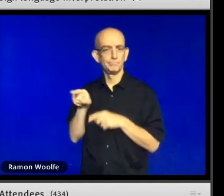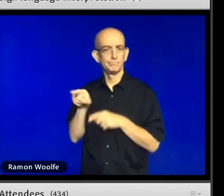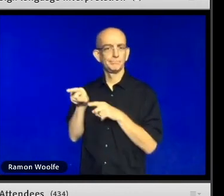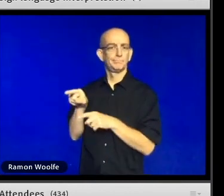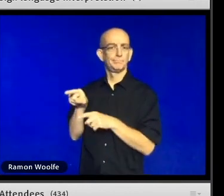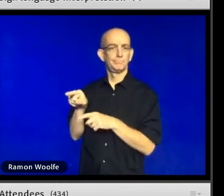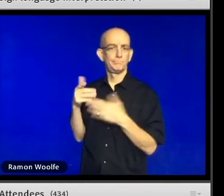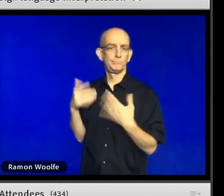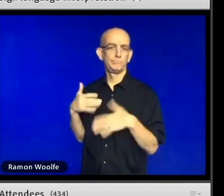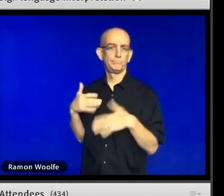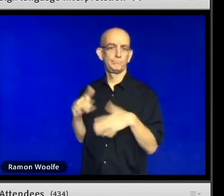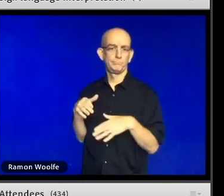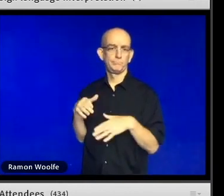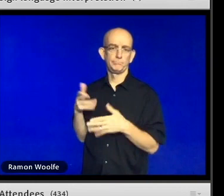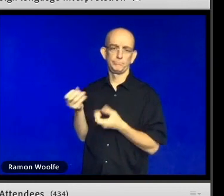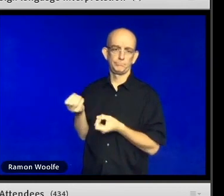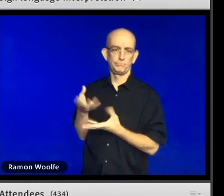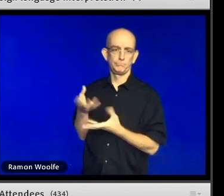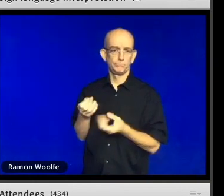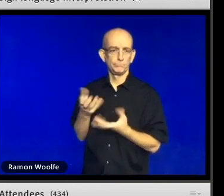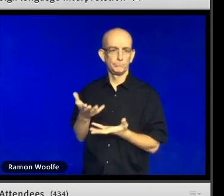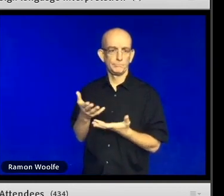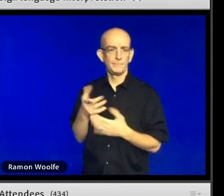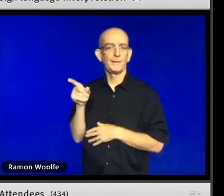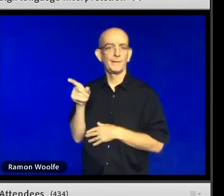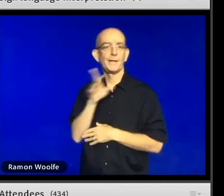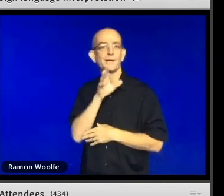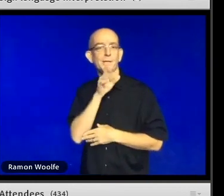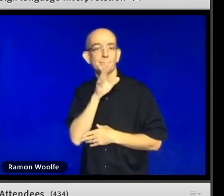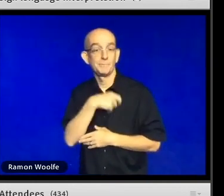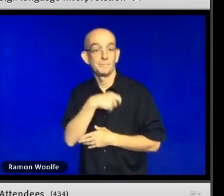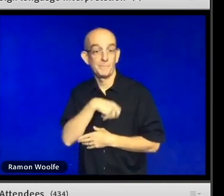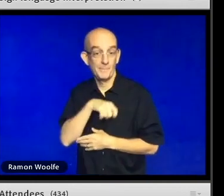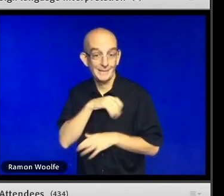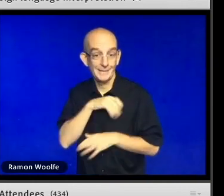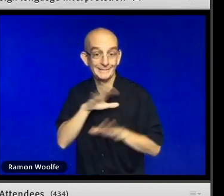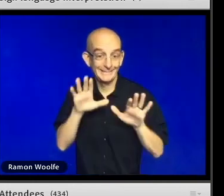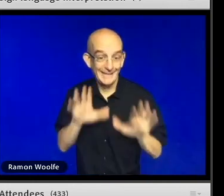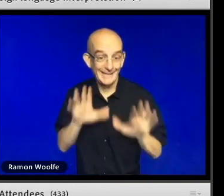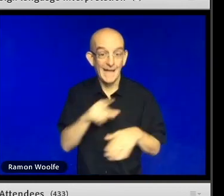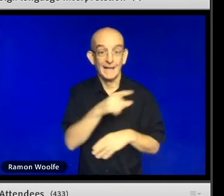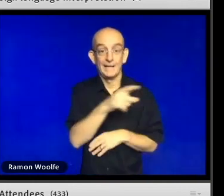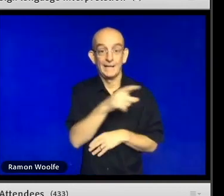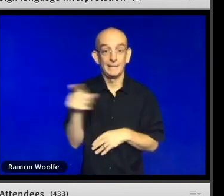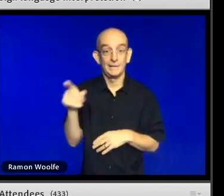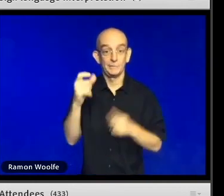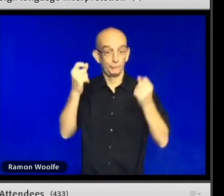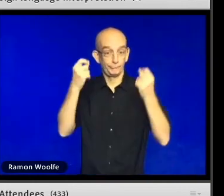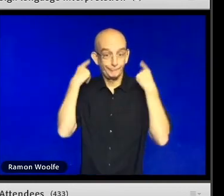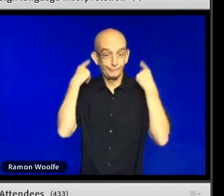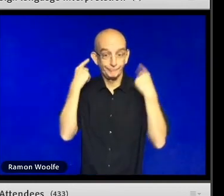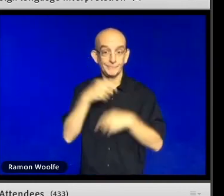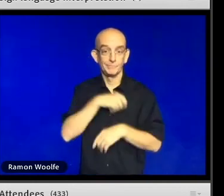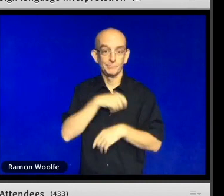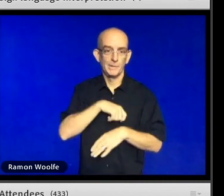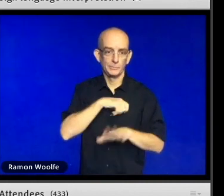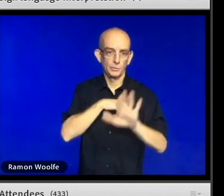so that you can read them there in English and then following that, we'll have a presentation from Rosario. Gabriel? >> ROSARIO GALARZA: This is Rosario. I am